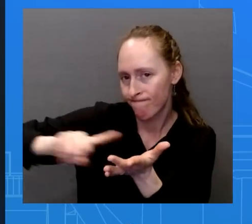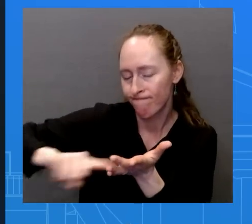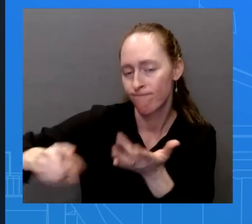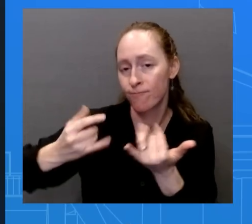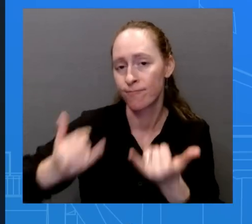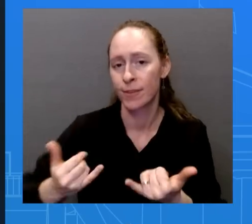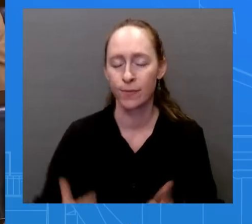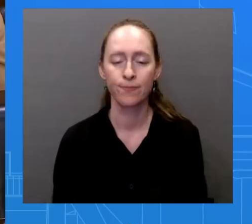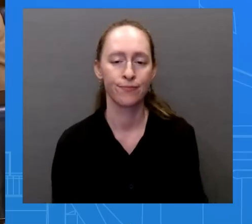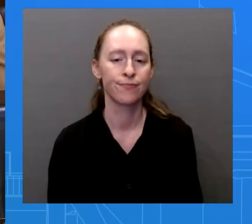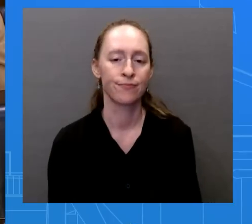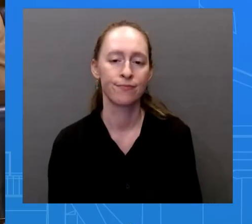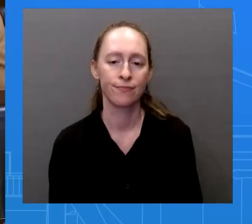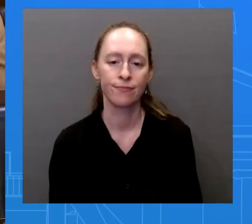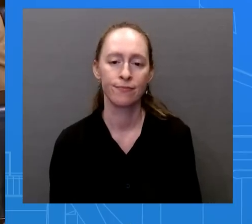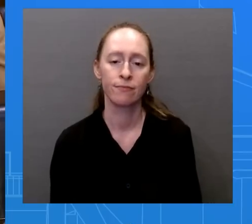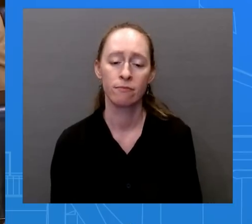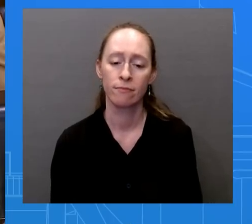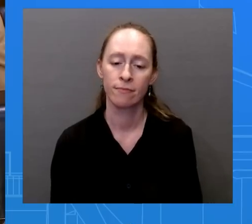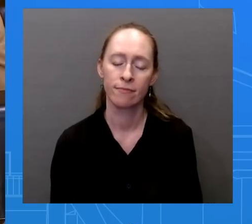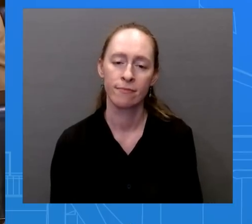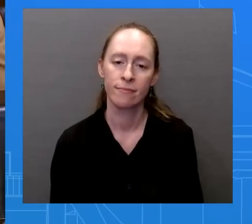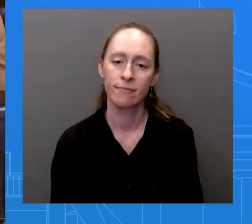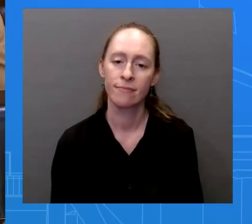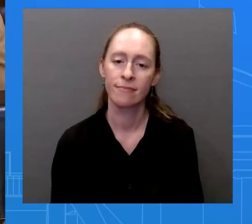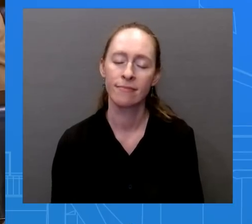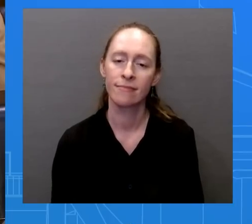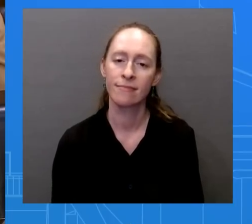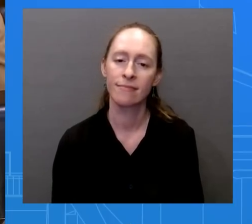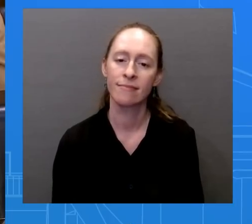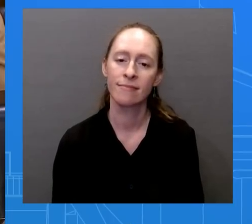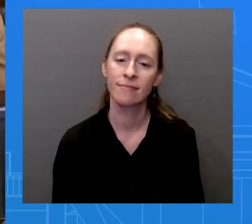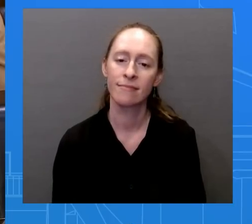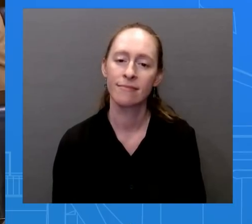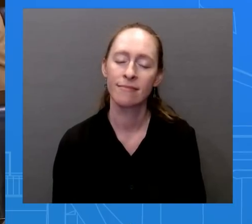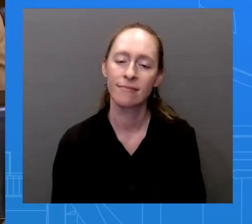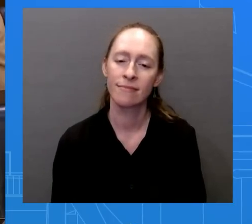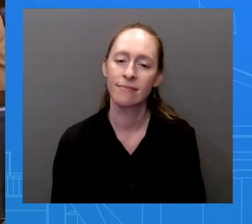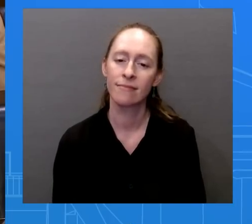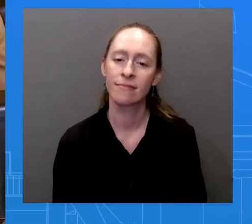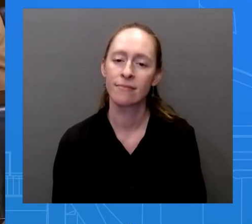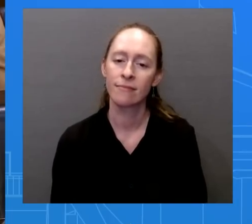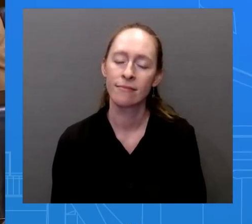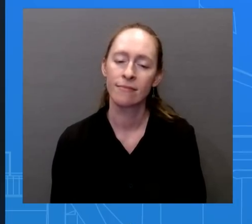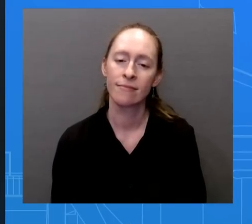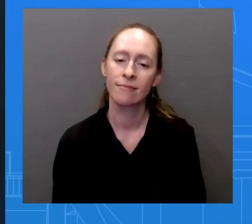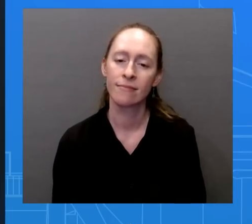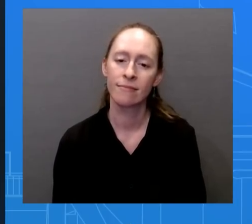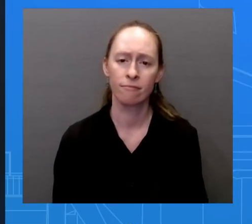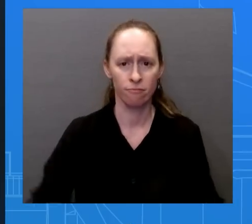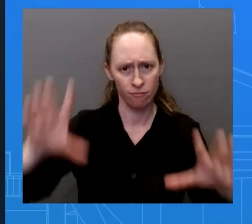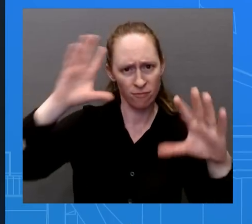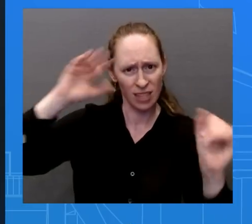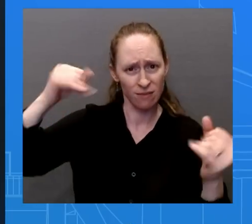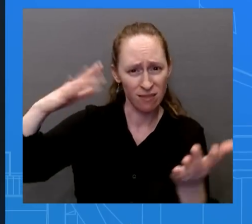have any regrets about his trip to Saudi Arabia and his meeting with MBS and other Saudi leaders? Ms. Jean-Pierre: No, I just laid out an agreement --